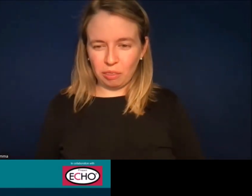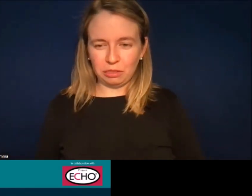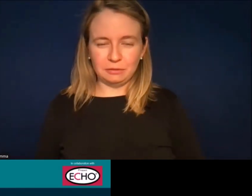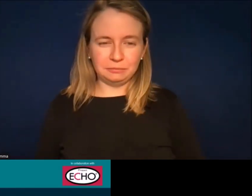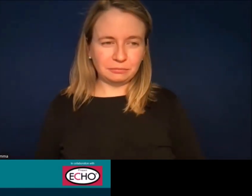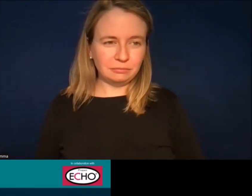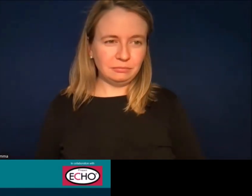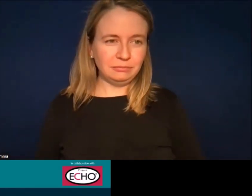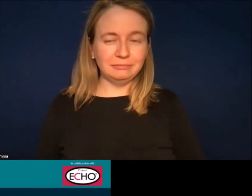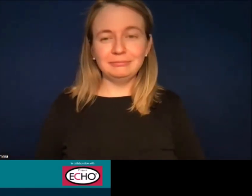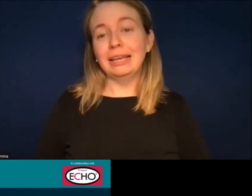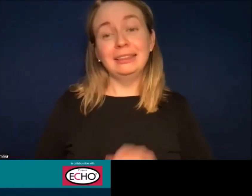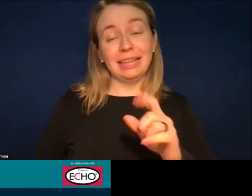Ashley Stuart: Spoken like a true grandmother, I would say,